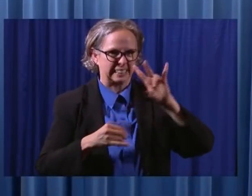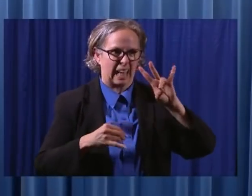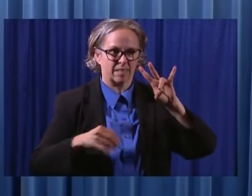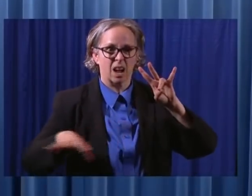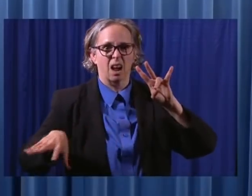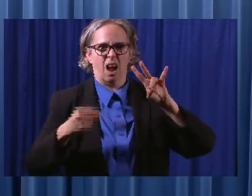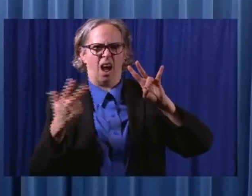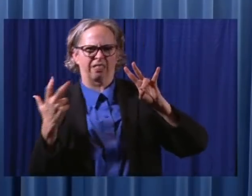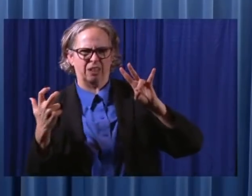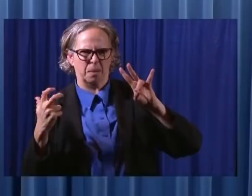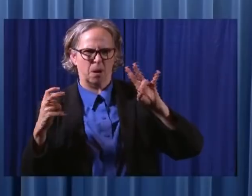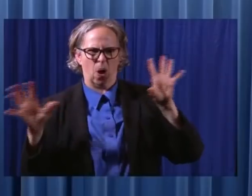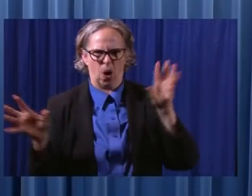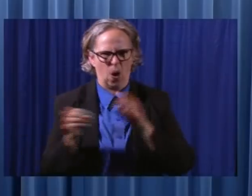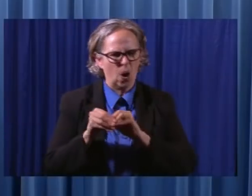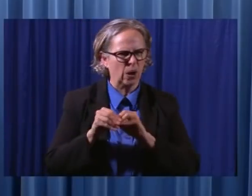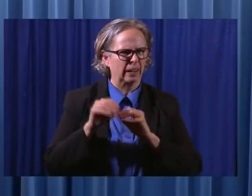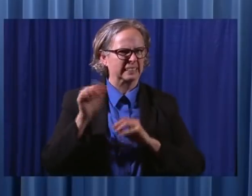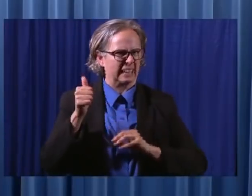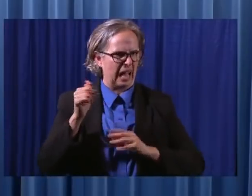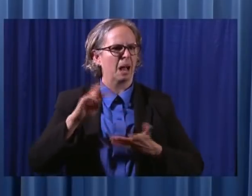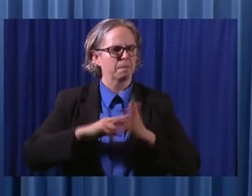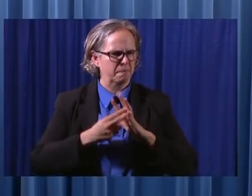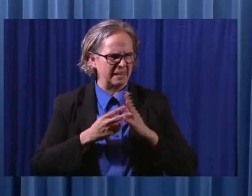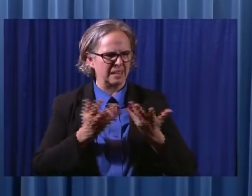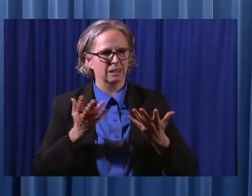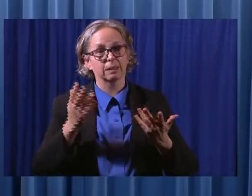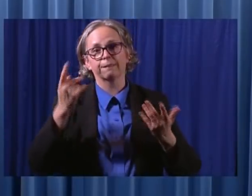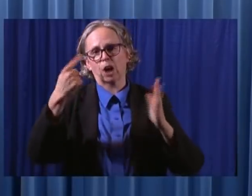I WILL JUST MENTION QUICKLY. WE HAVE THREE OTHER ONES WE